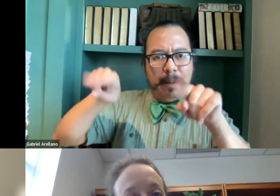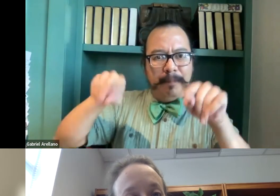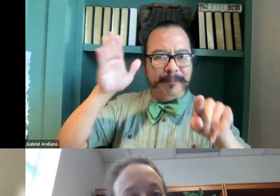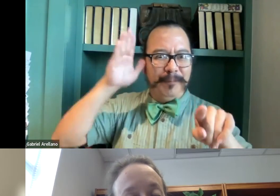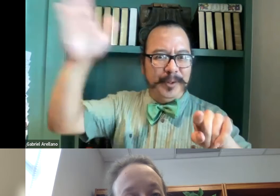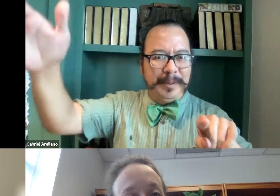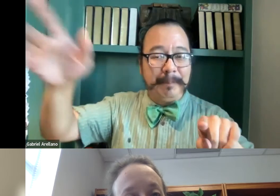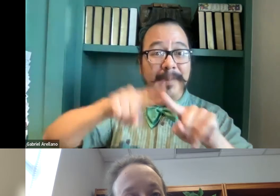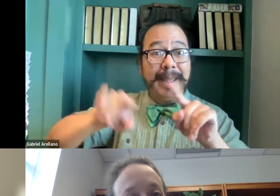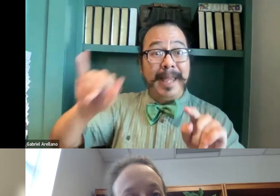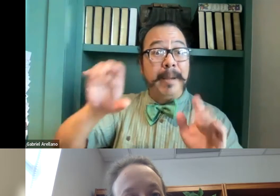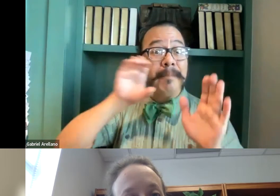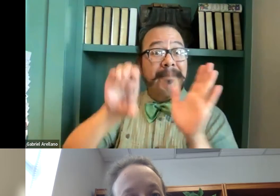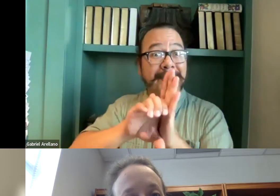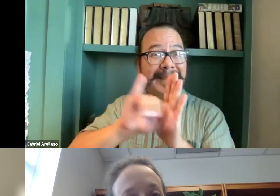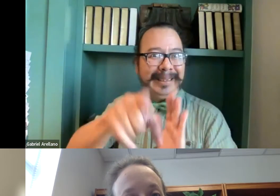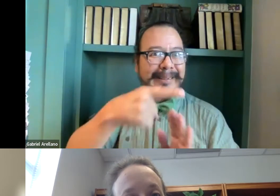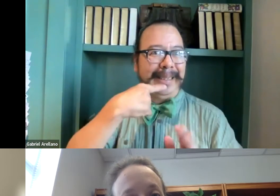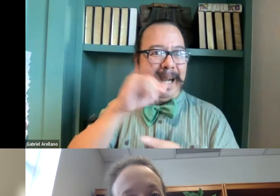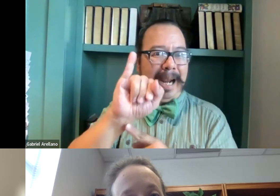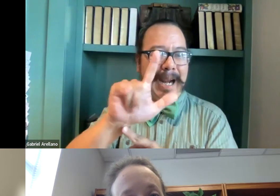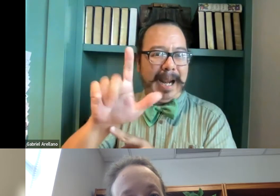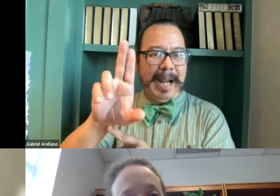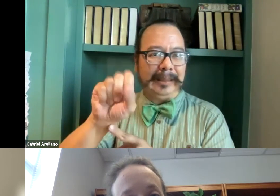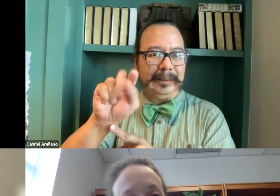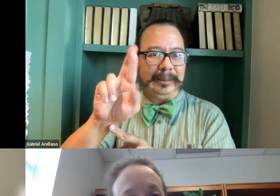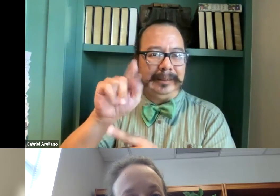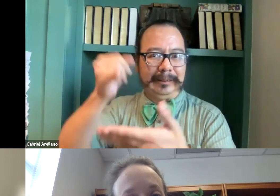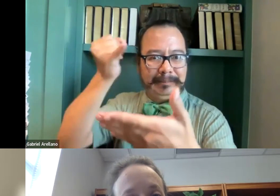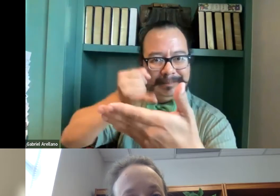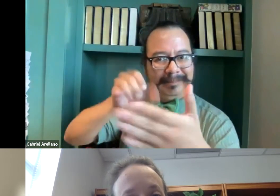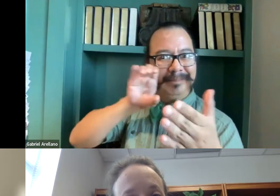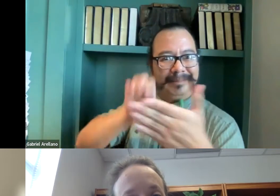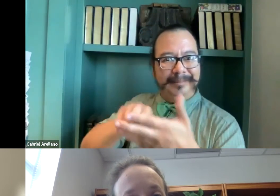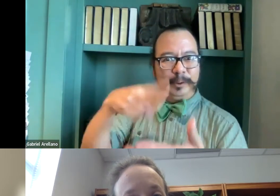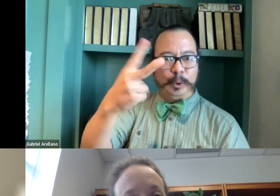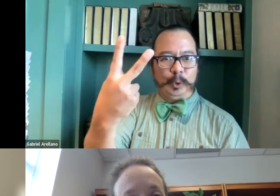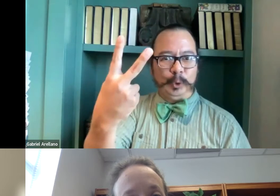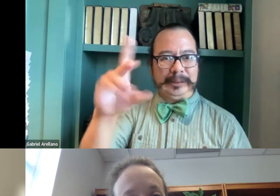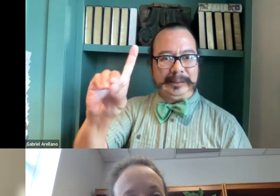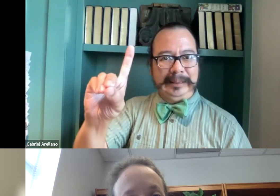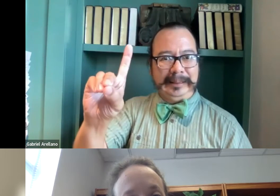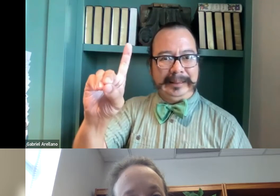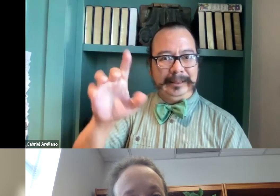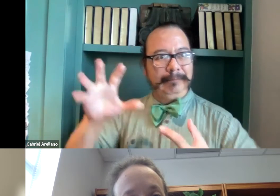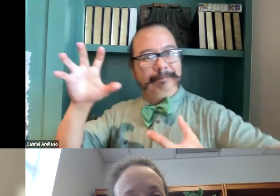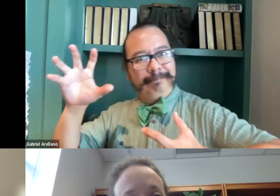Sign Language Interpreter | Paola Morales del Castillo, they: and was able to learn sign language uh through the computer through the illustrations.